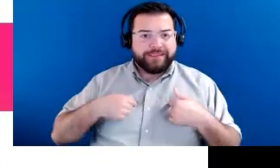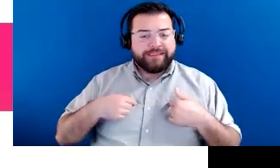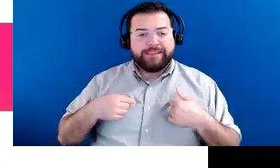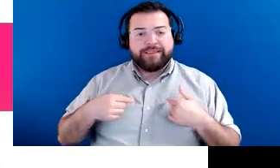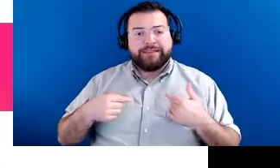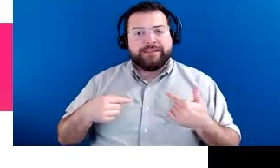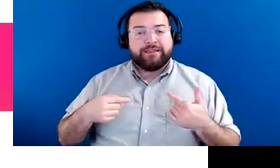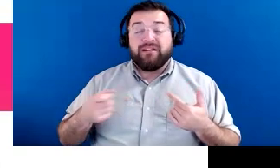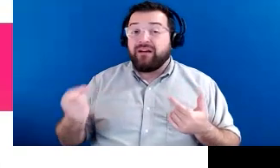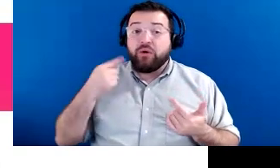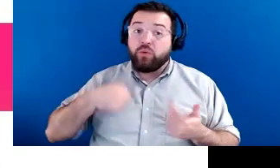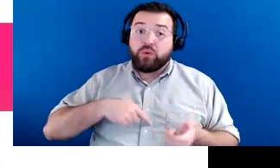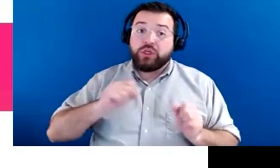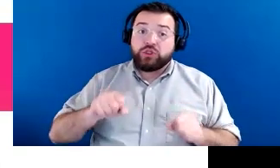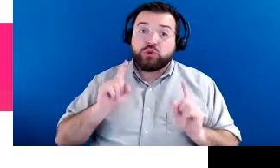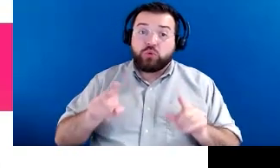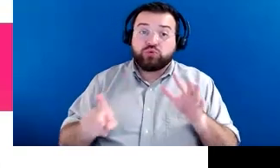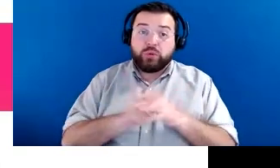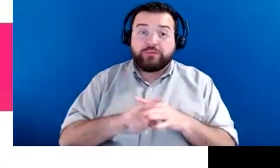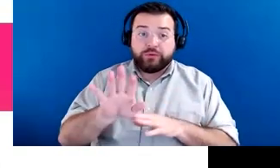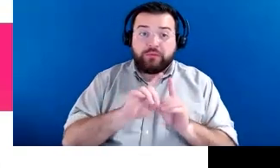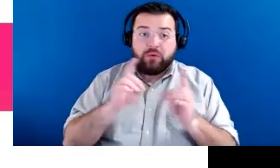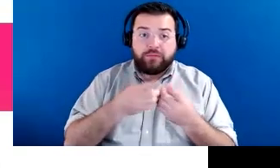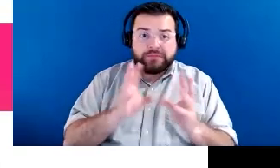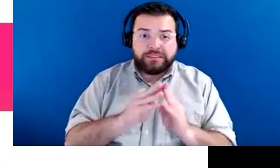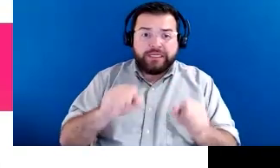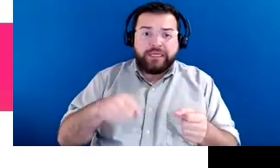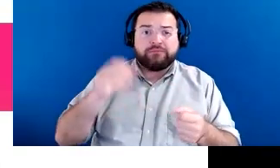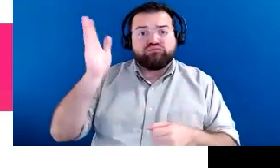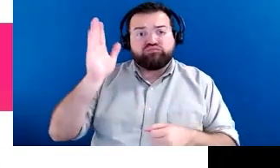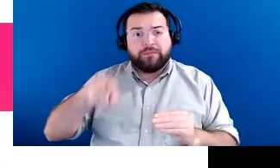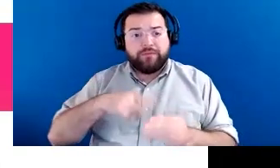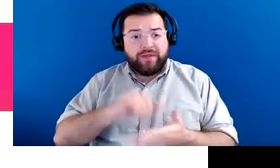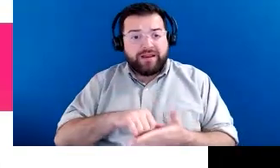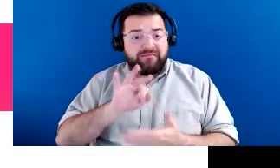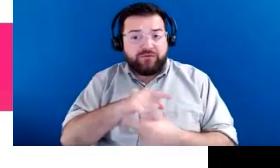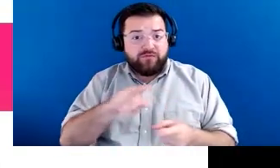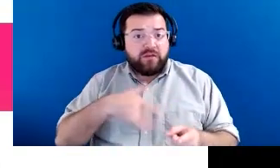We could even come to a department meeting, to talk about it, if that's something that that you think would be valuable.